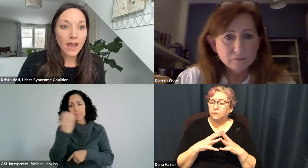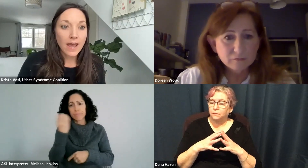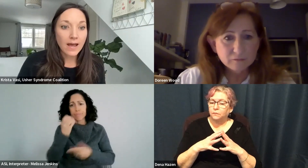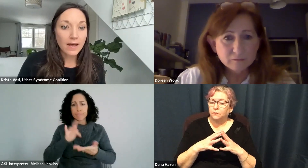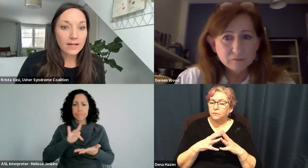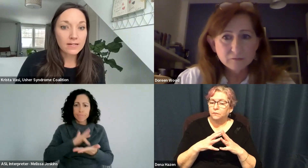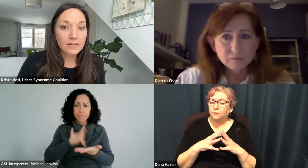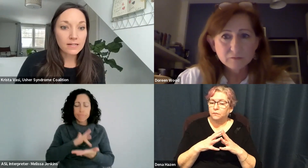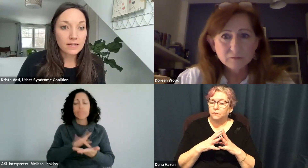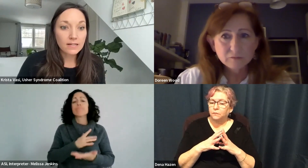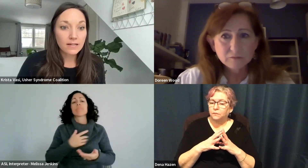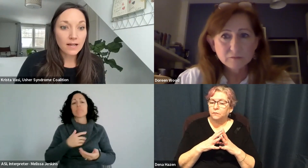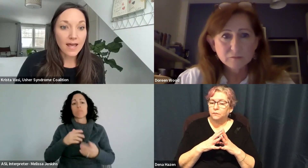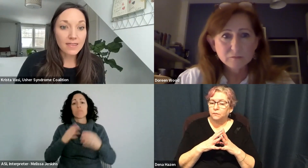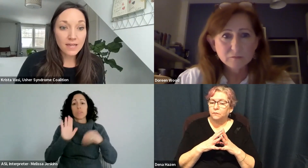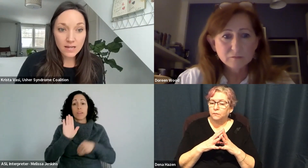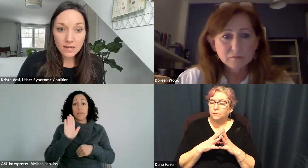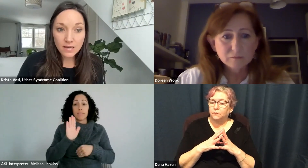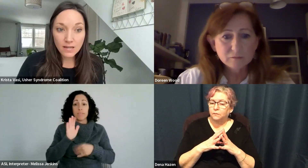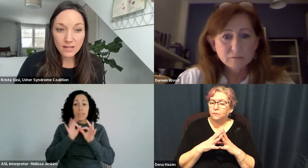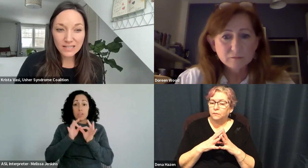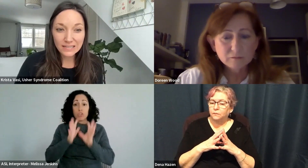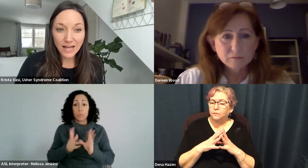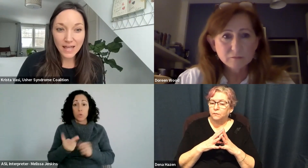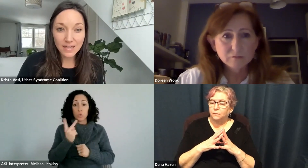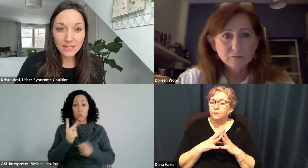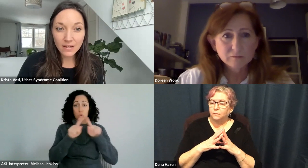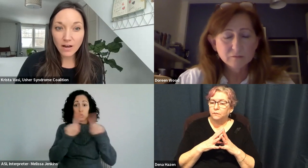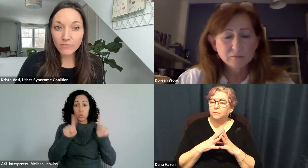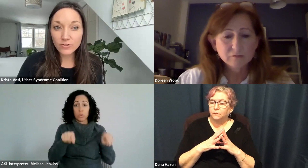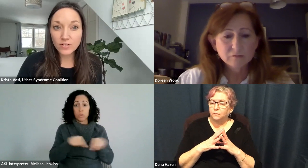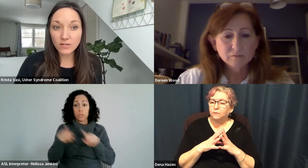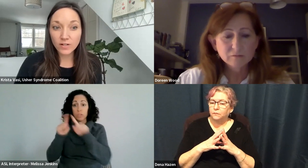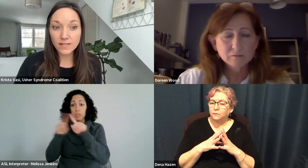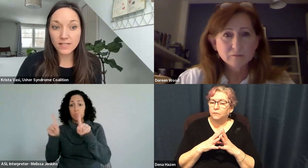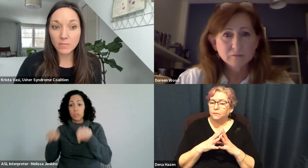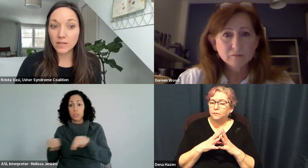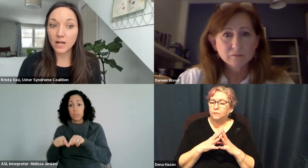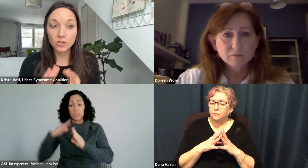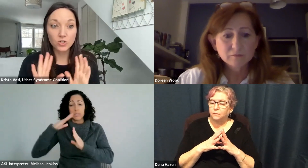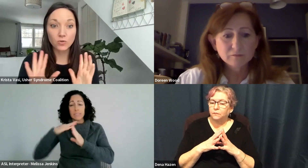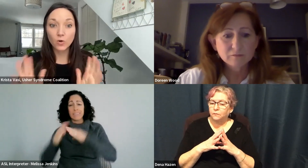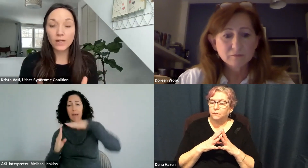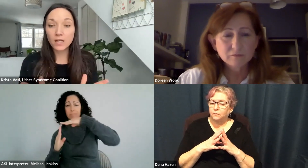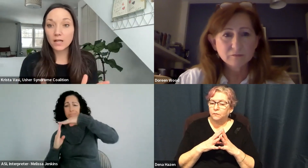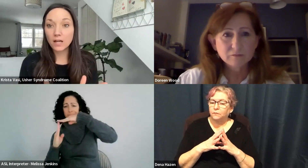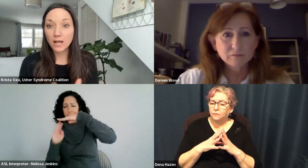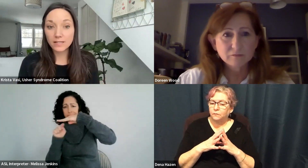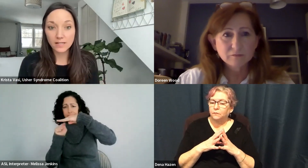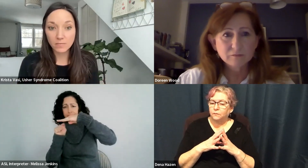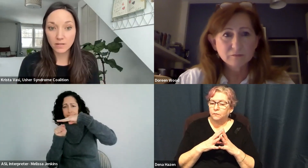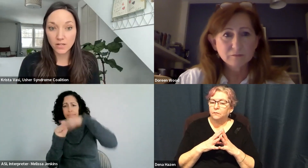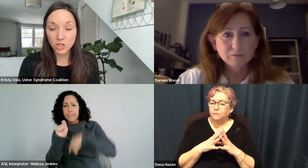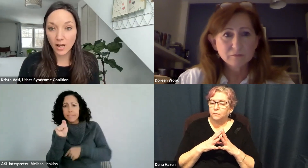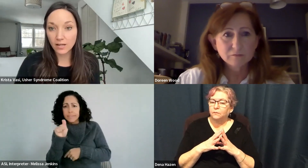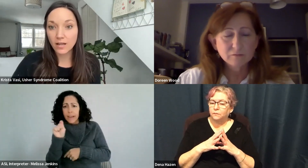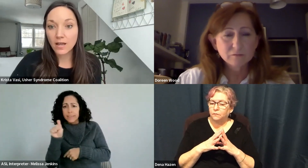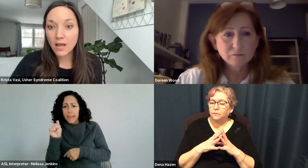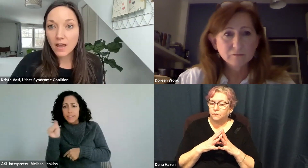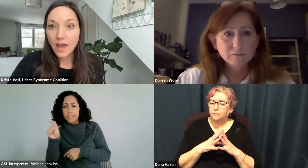and I think I think that covers the different accessibility. I'll just do a quick accessibility check.